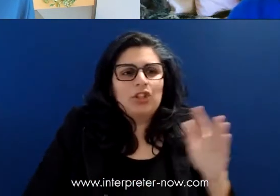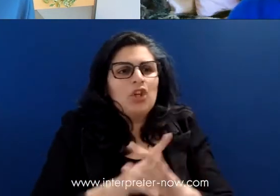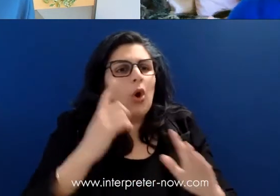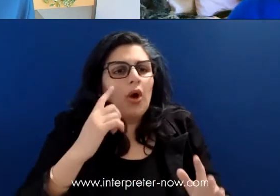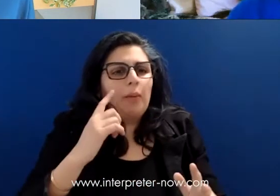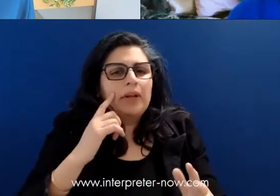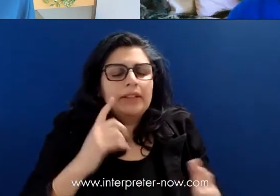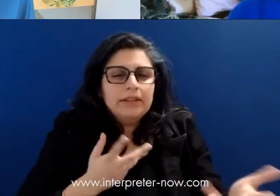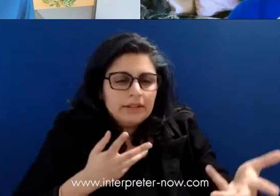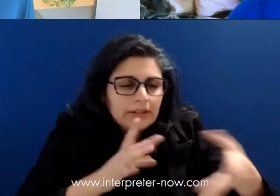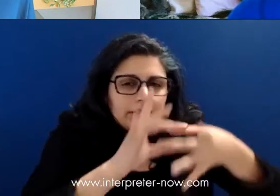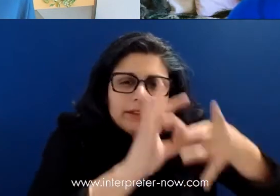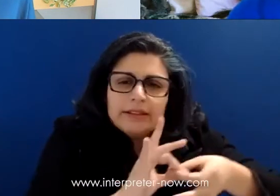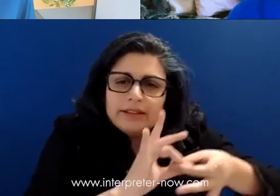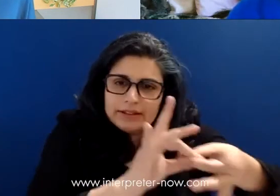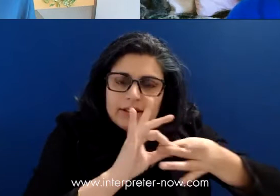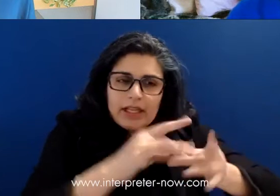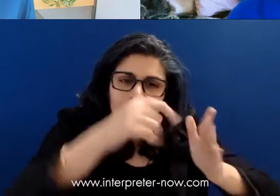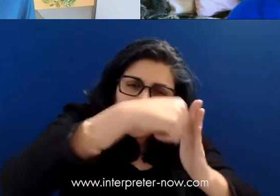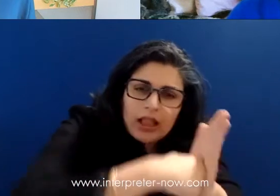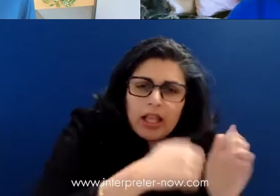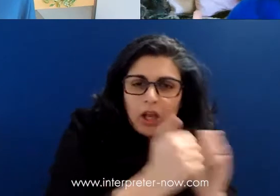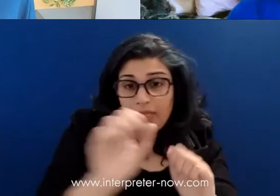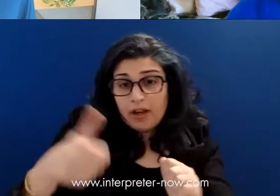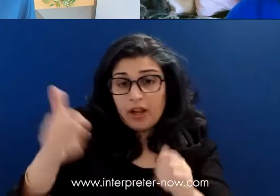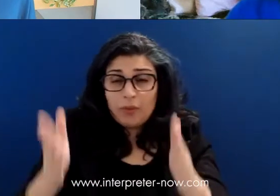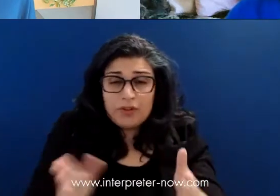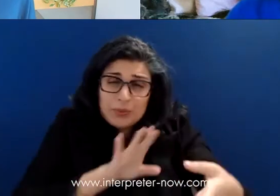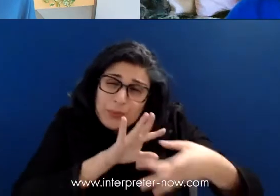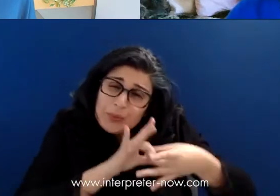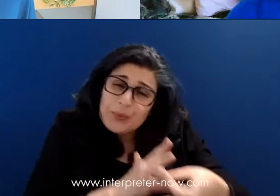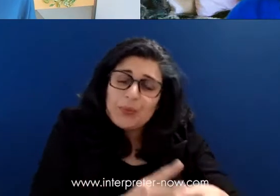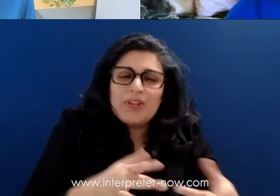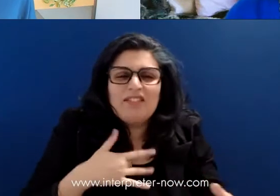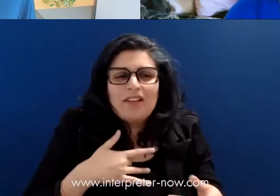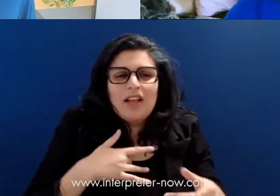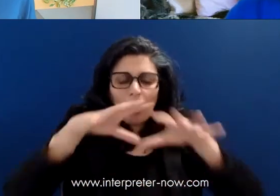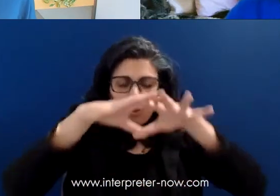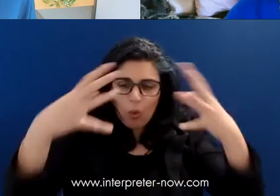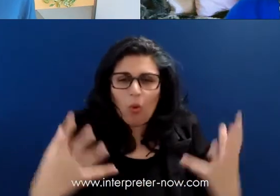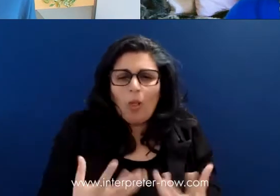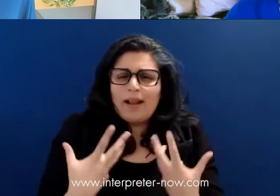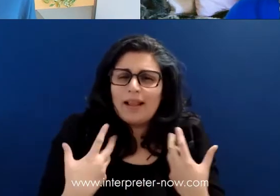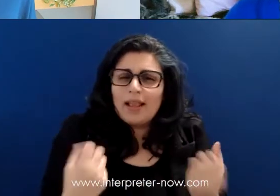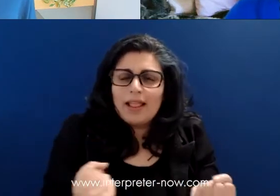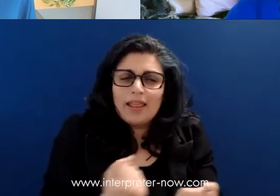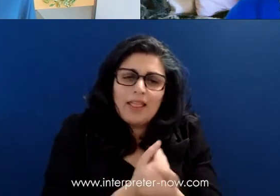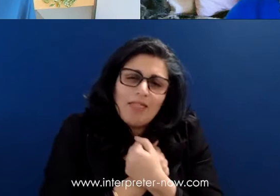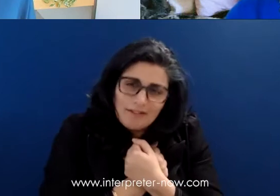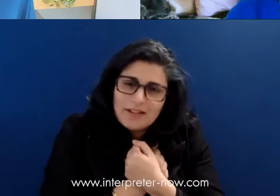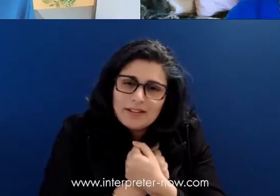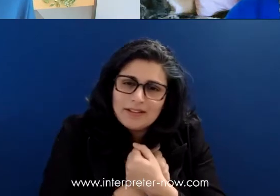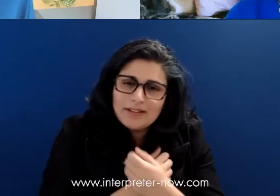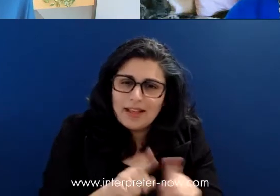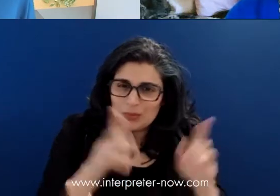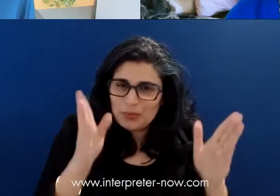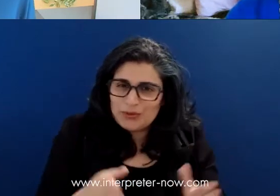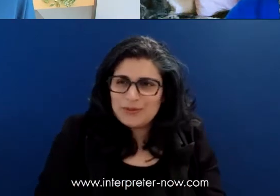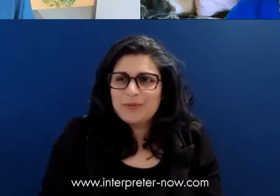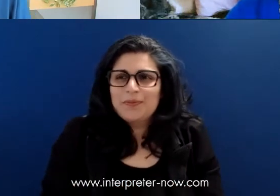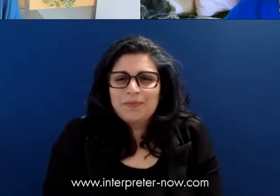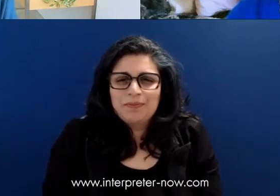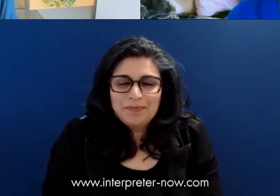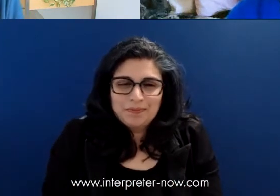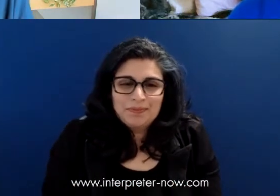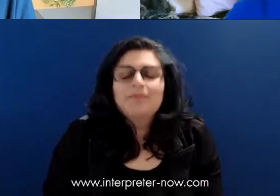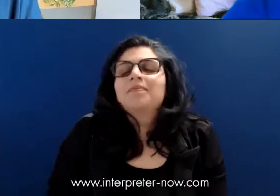fully, to connect more fully, to be more alive, to feel more whole, and to be healing